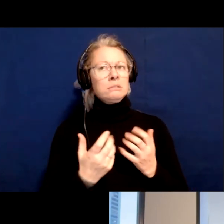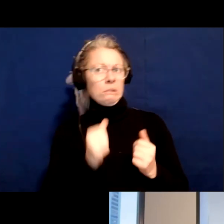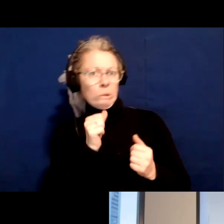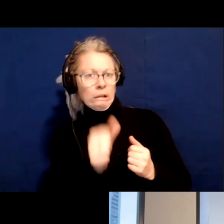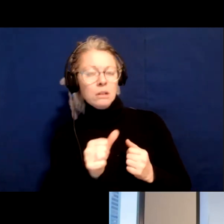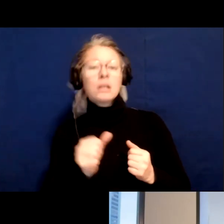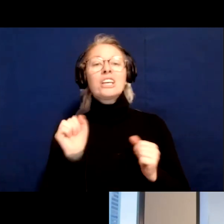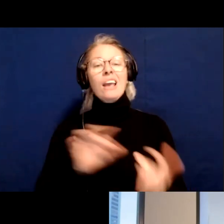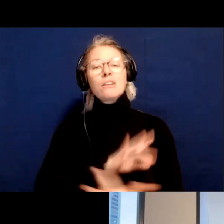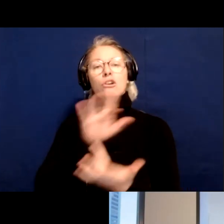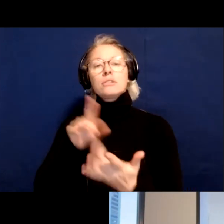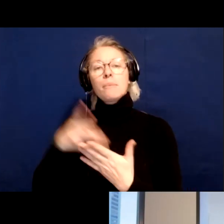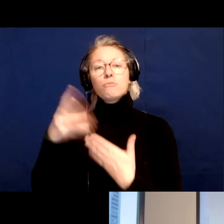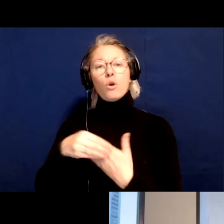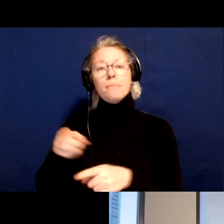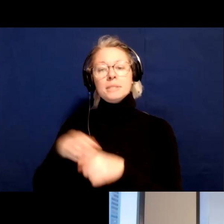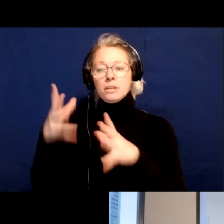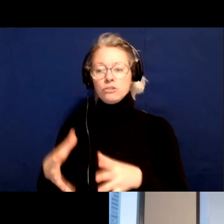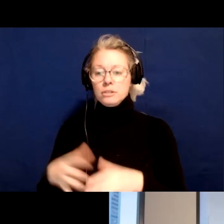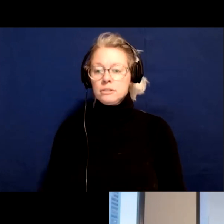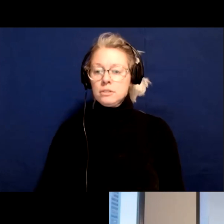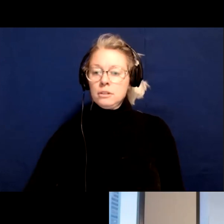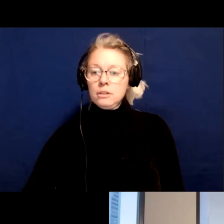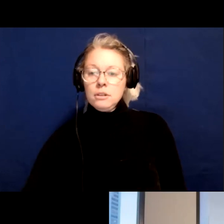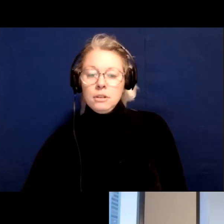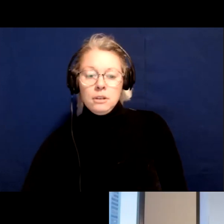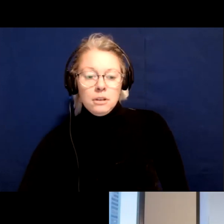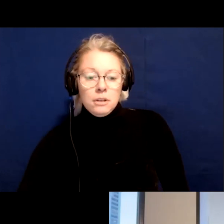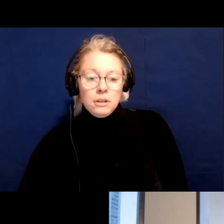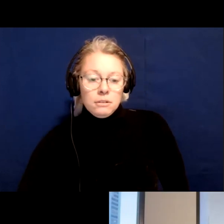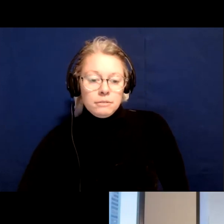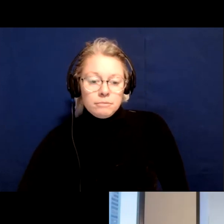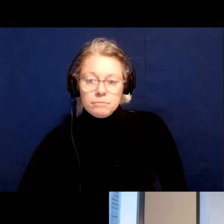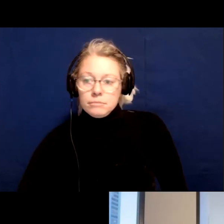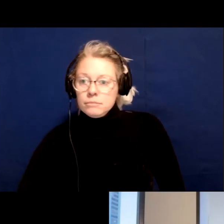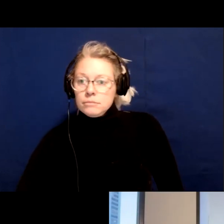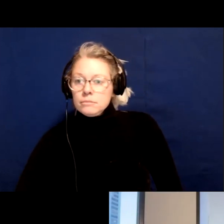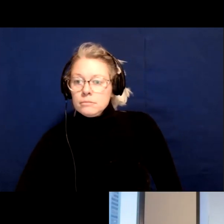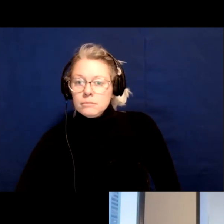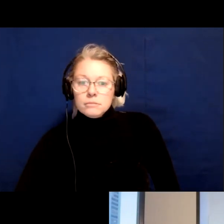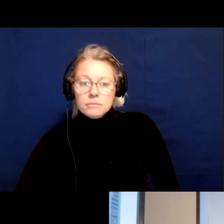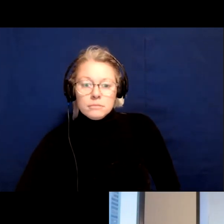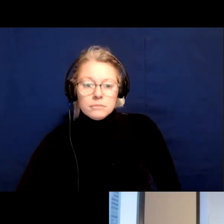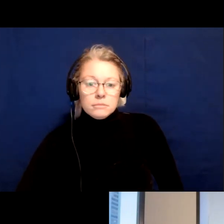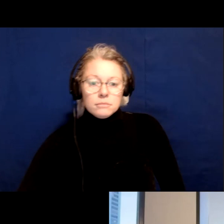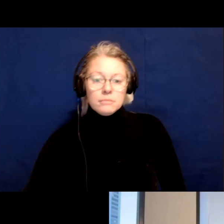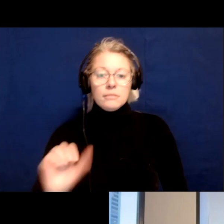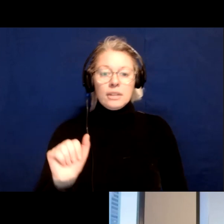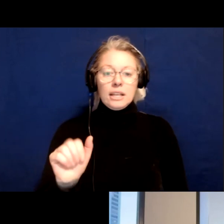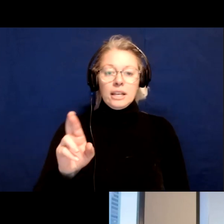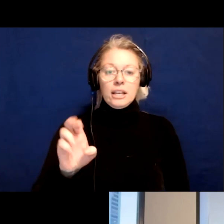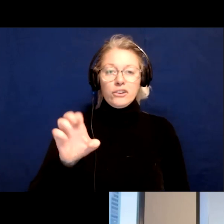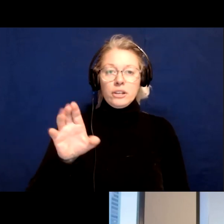Areum has a really great question that is about how the presentation-based assessment